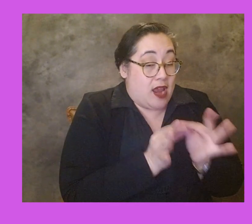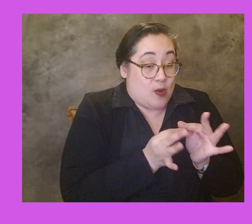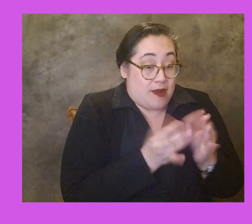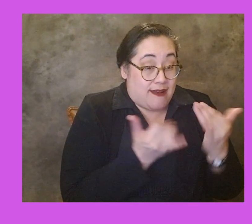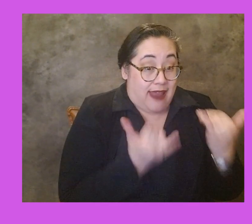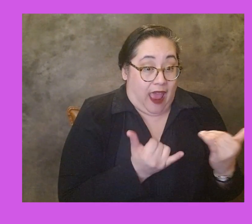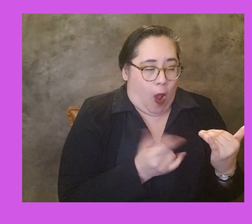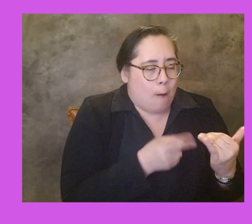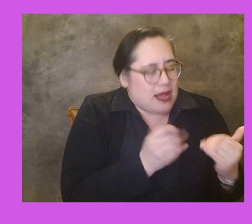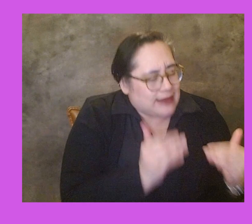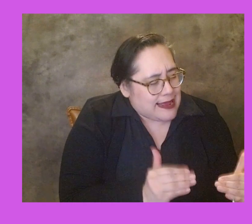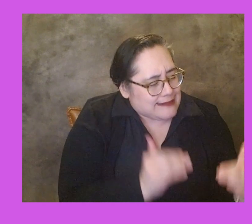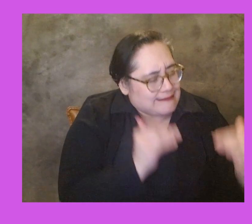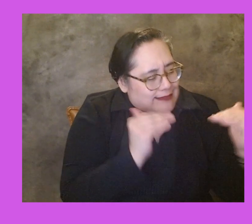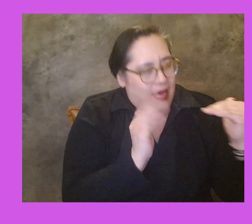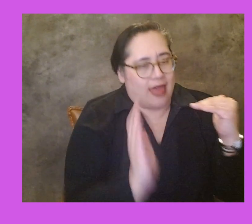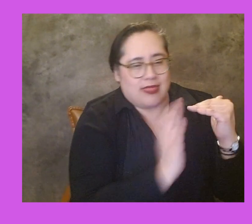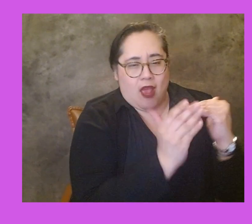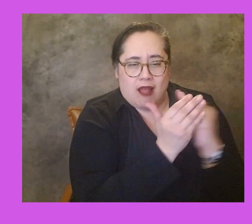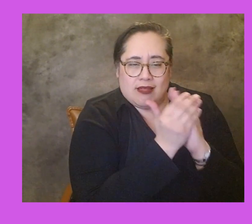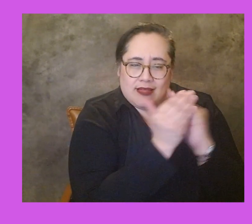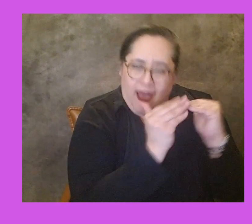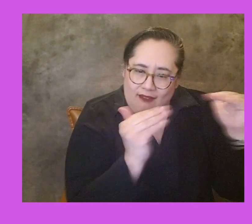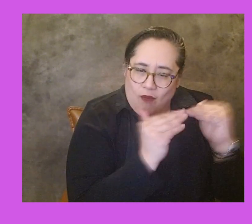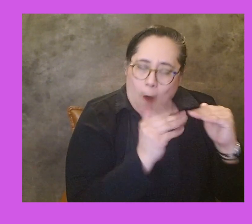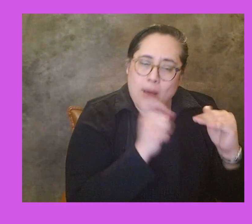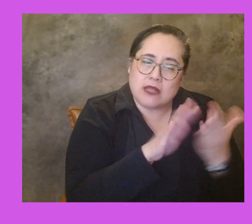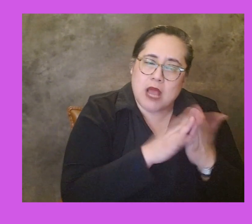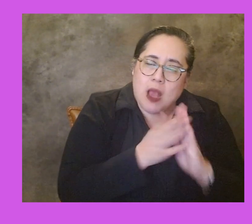This is meaningful change and a movement.